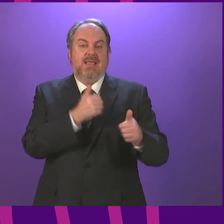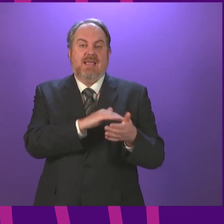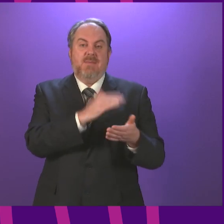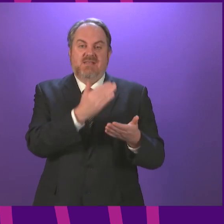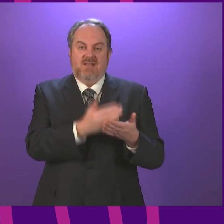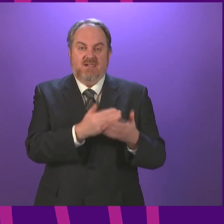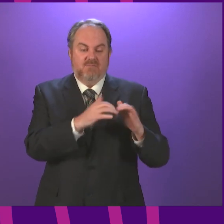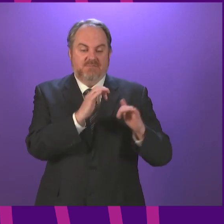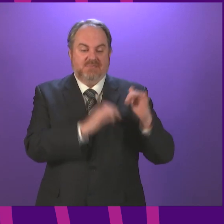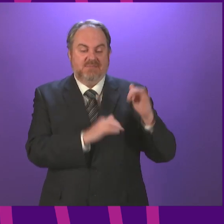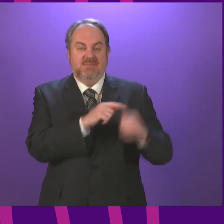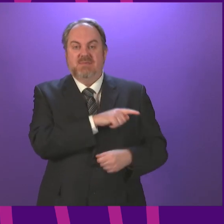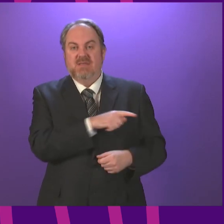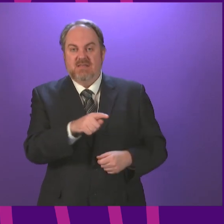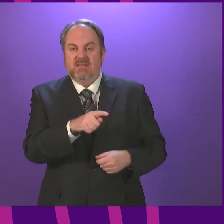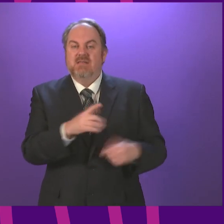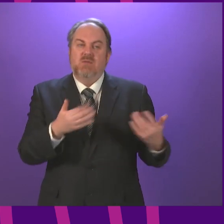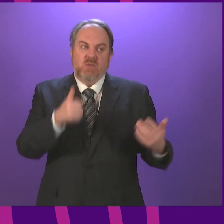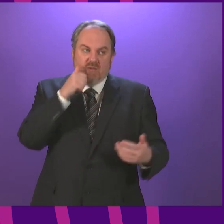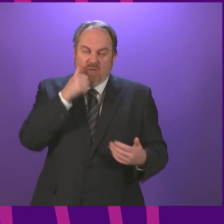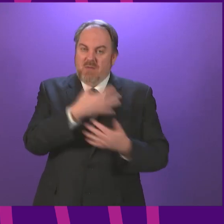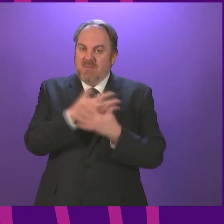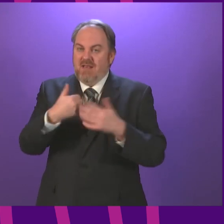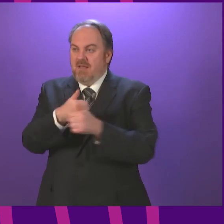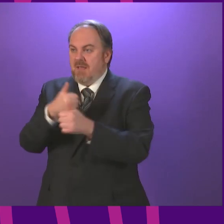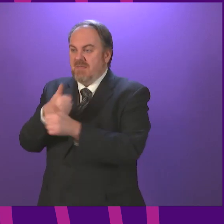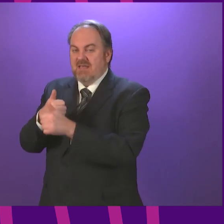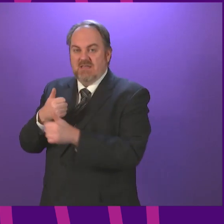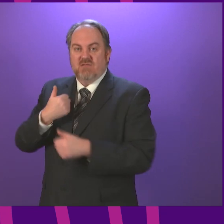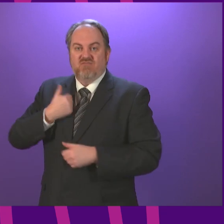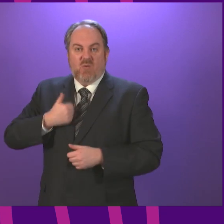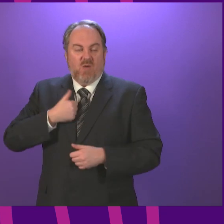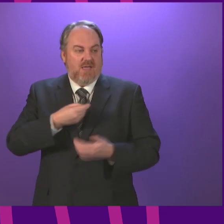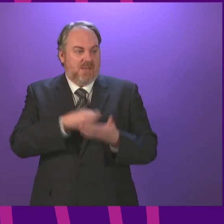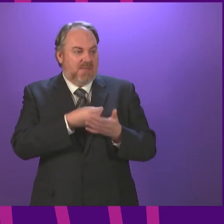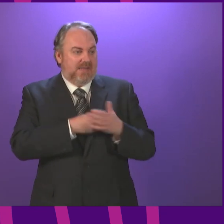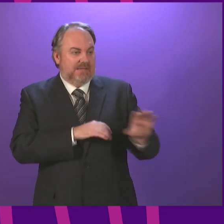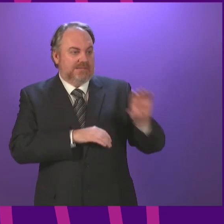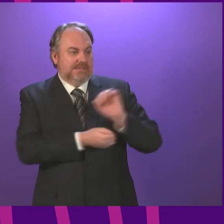range of businesses across the UK that rely on it for supply chain financing. GFG Alliance,